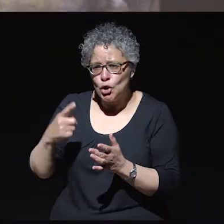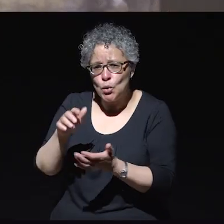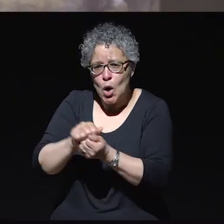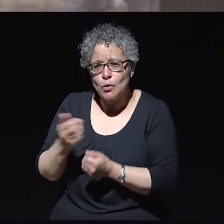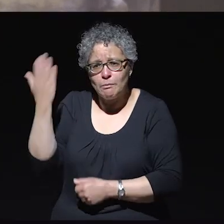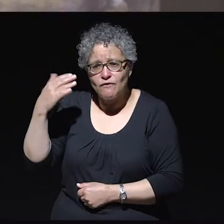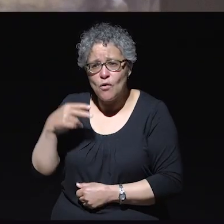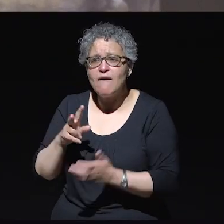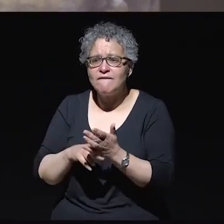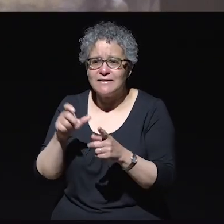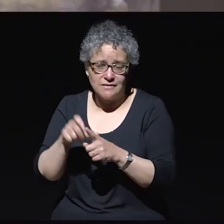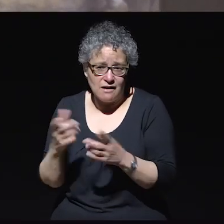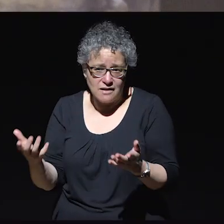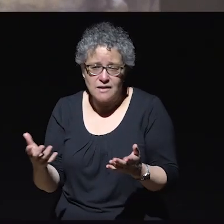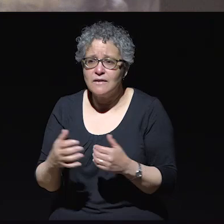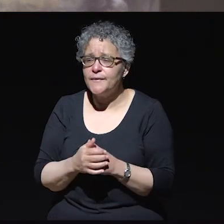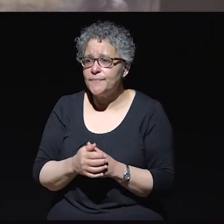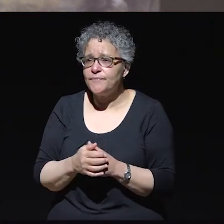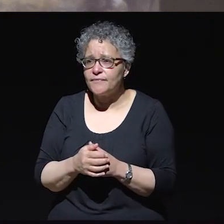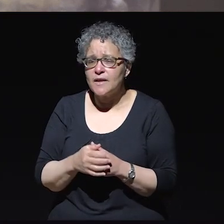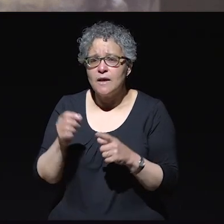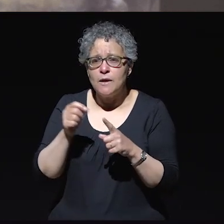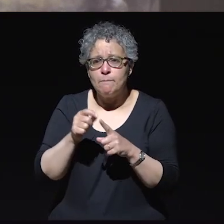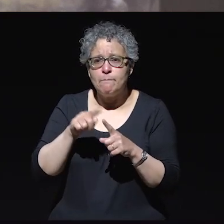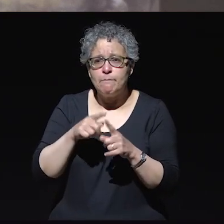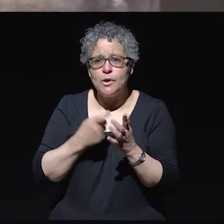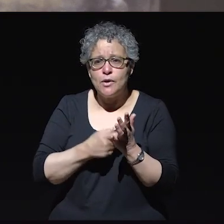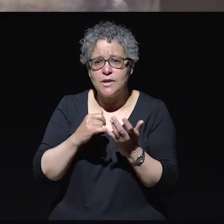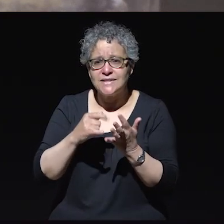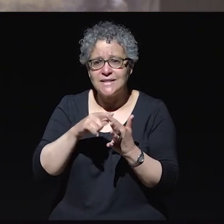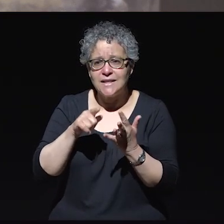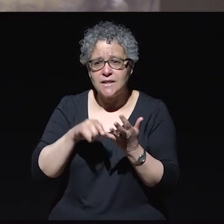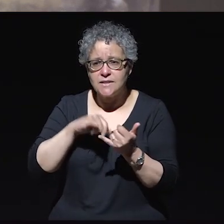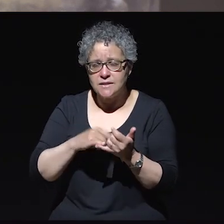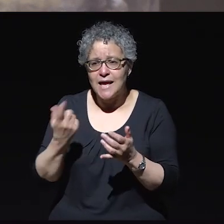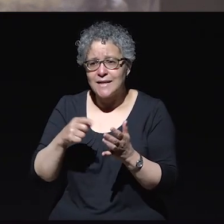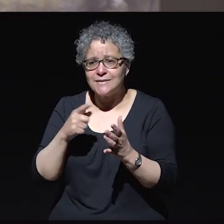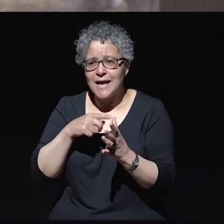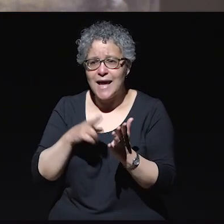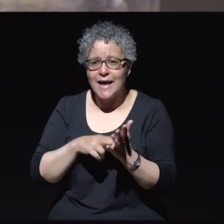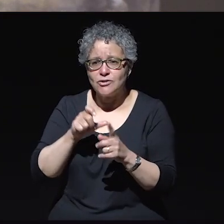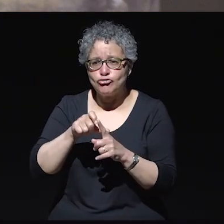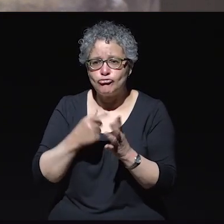And indeed, 'Perseus and Andromeda' in the Wallace Collection was also owned by Van Dyck too.